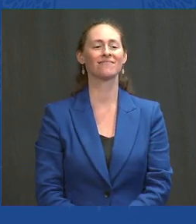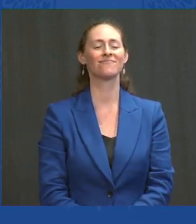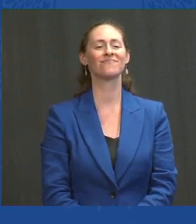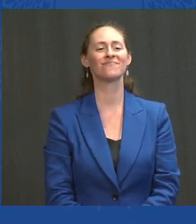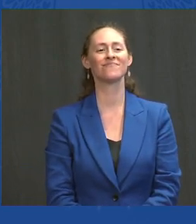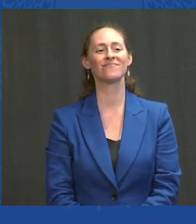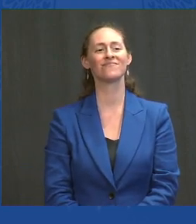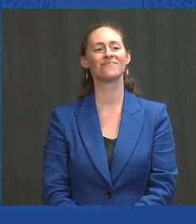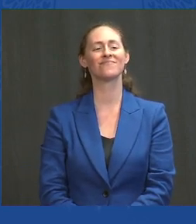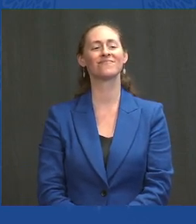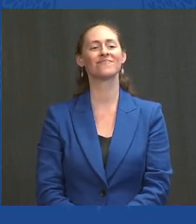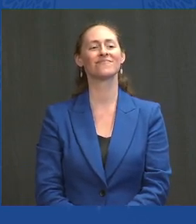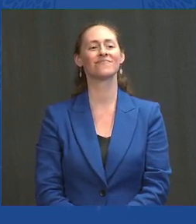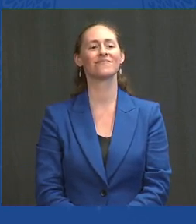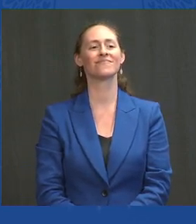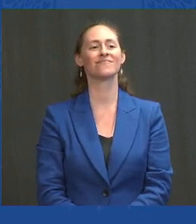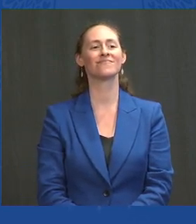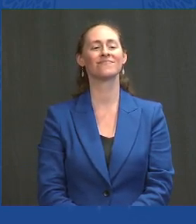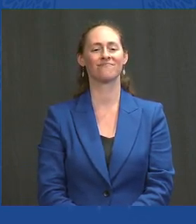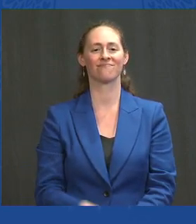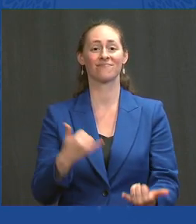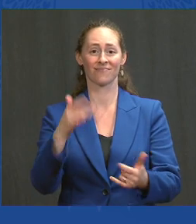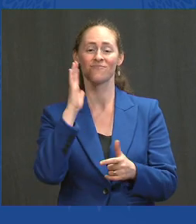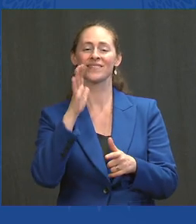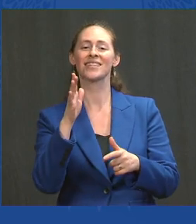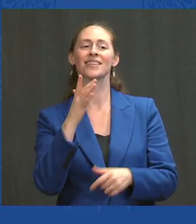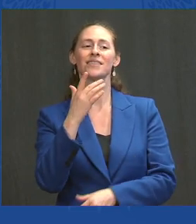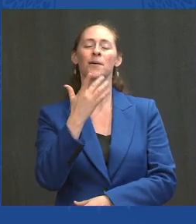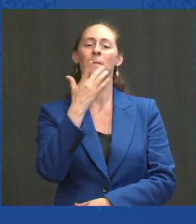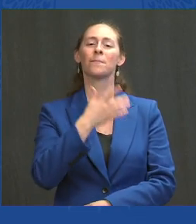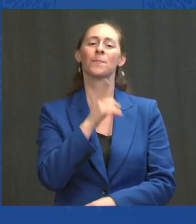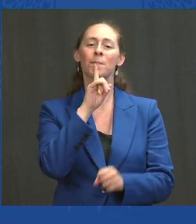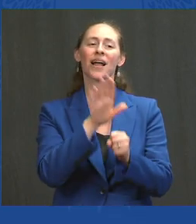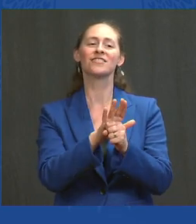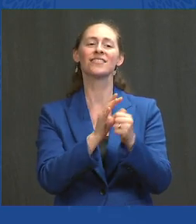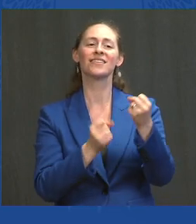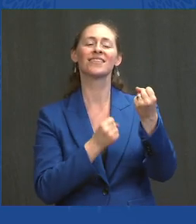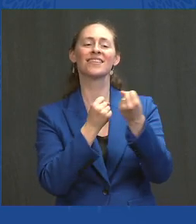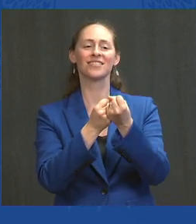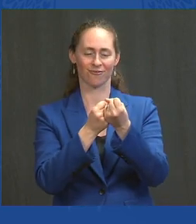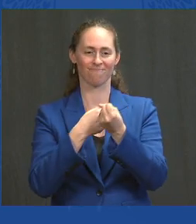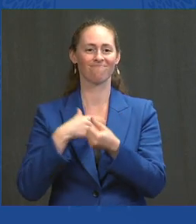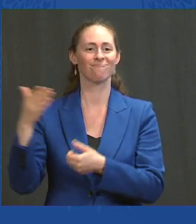I'd like to invite one guest, Sandra Lindsay, to please come up onstage.